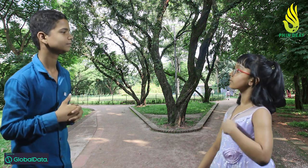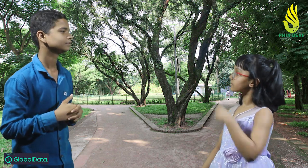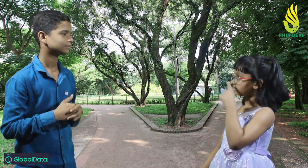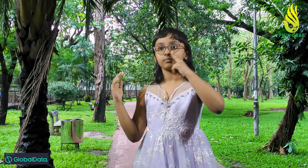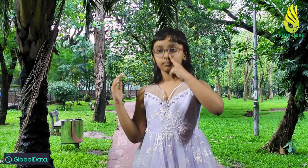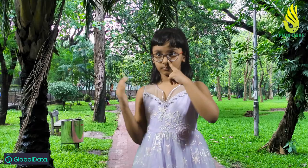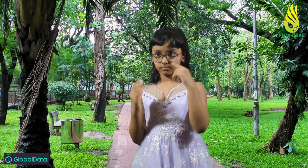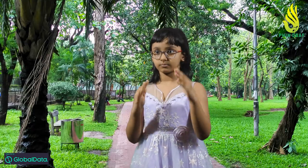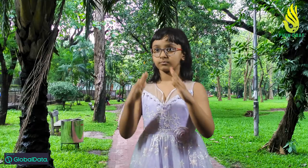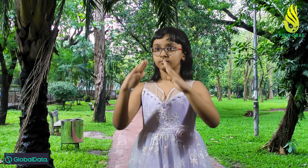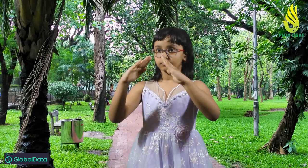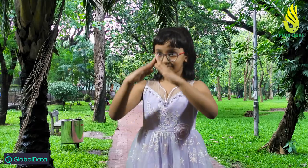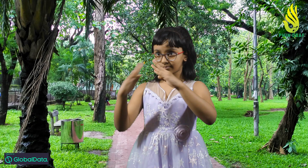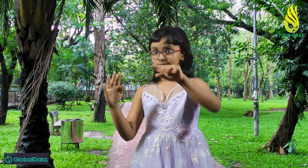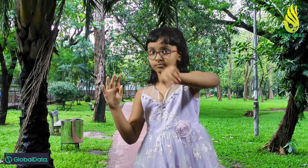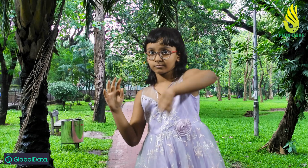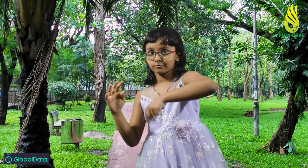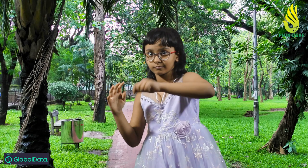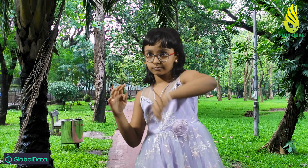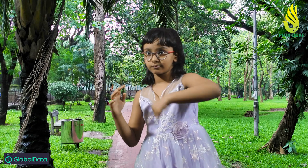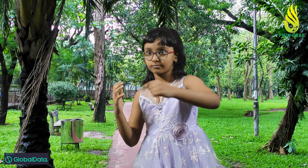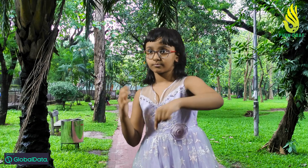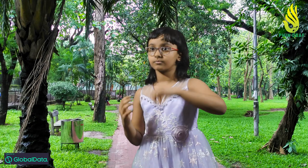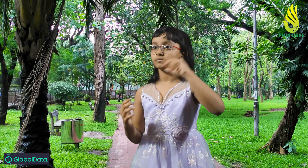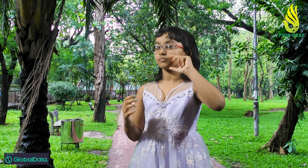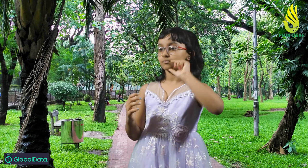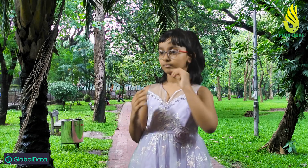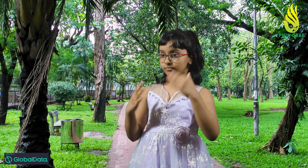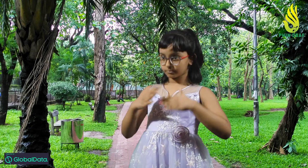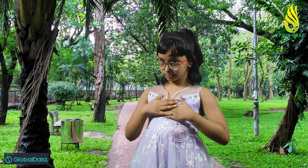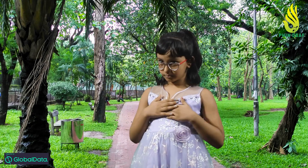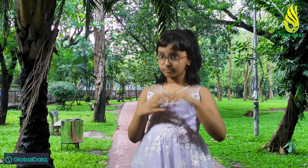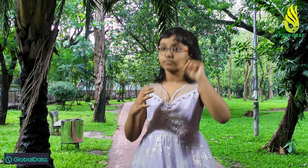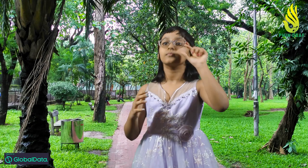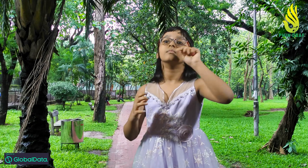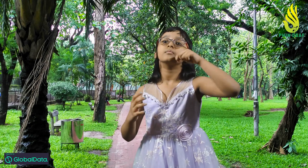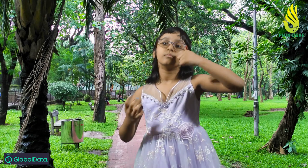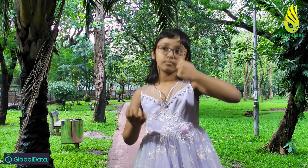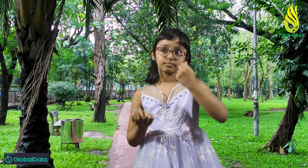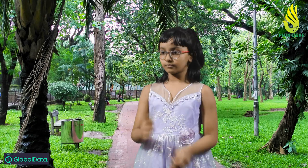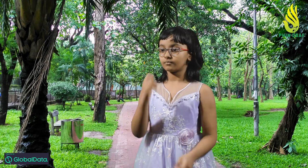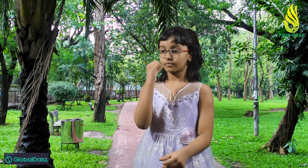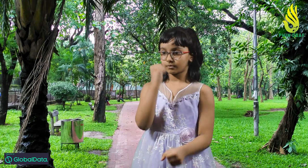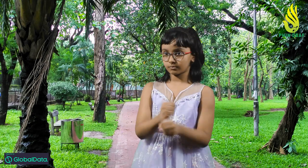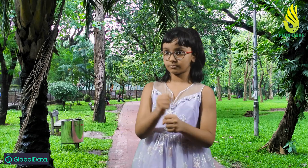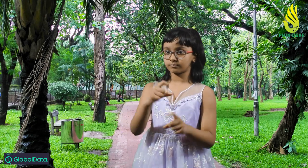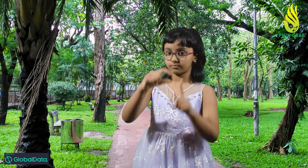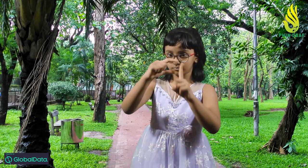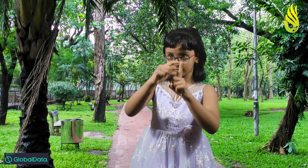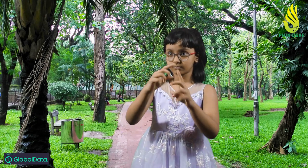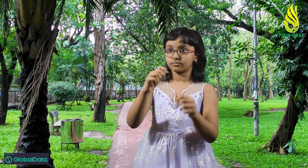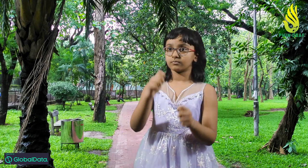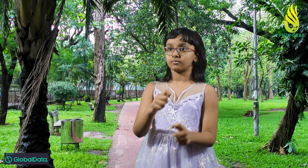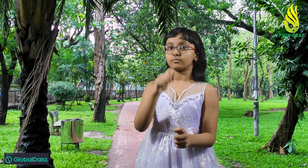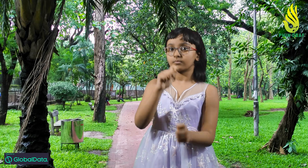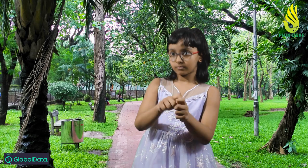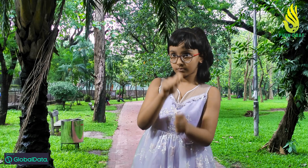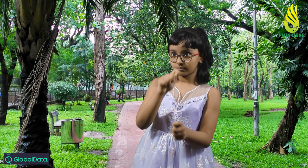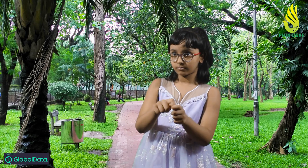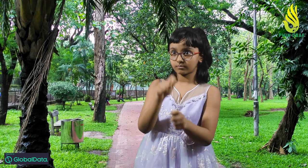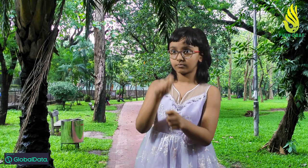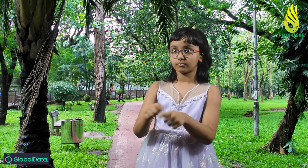My Mother is a Housewife and My Father works at GlobalData Company.